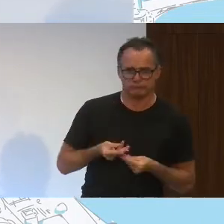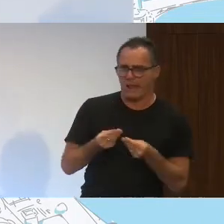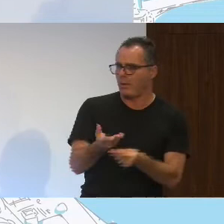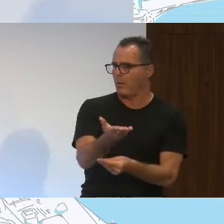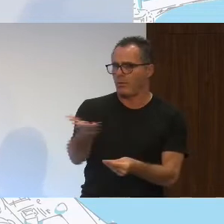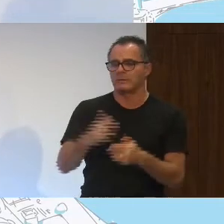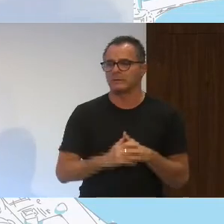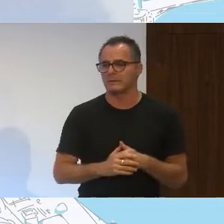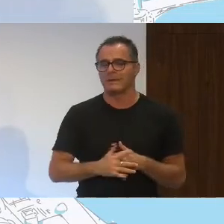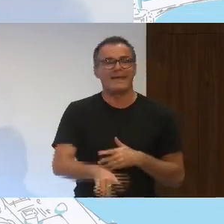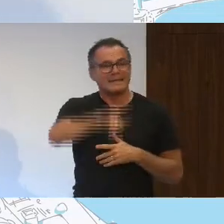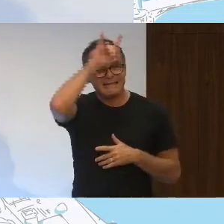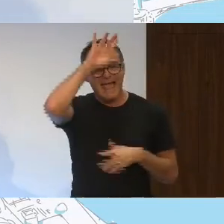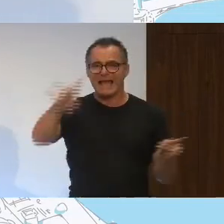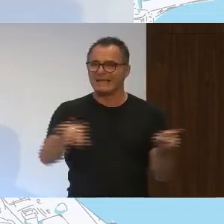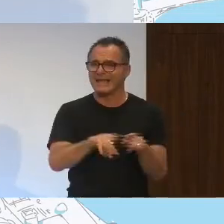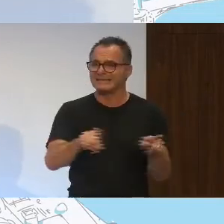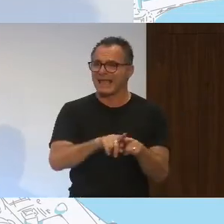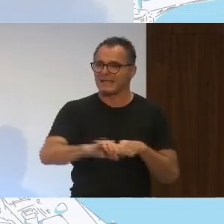It's like having a screwdriver driven into your head.